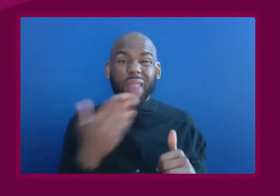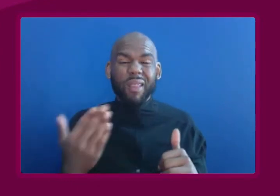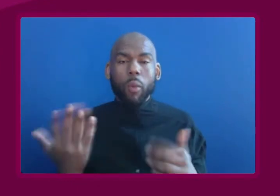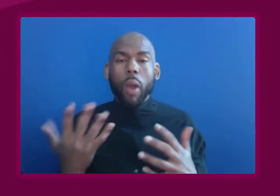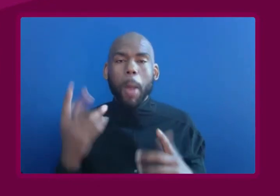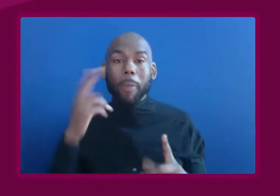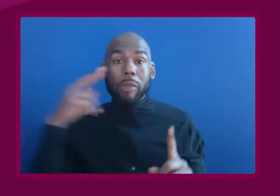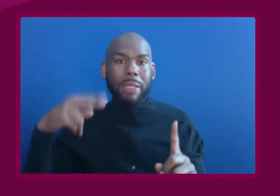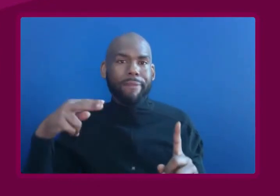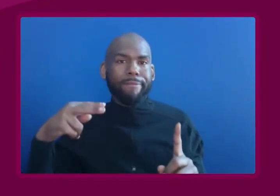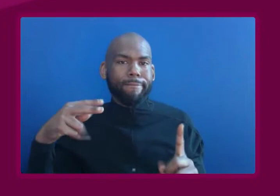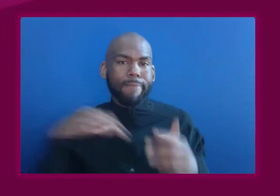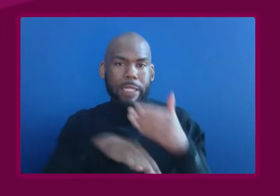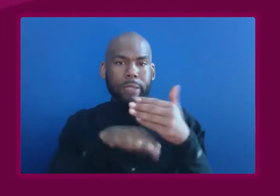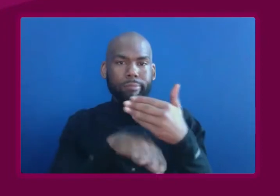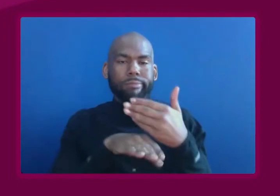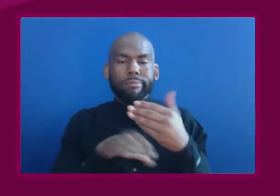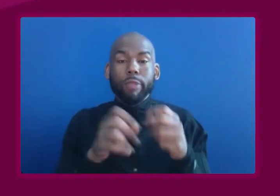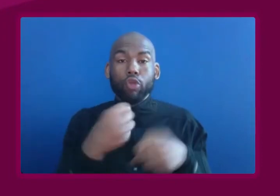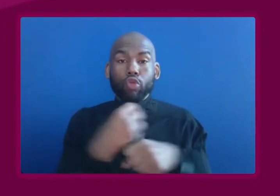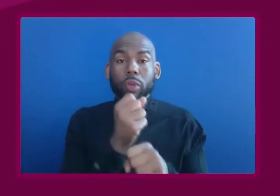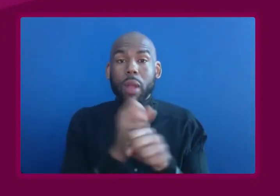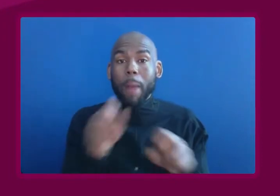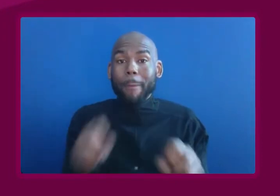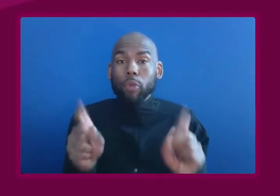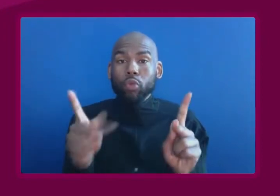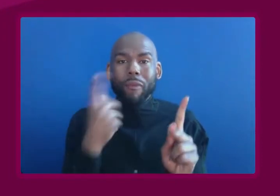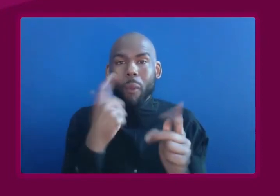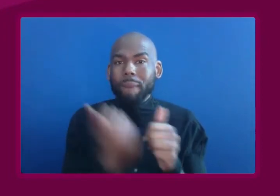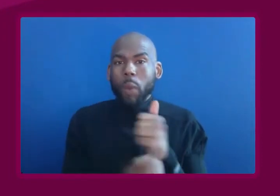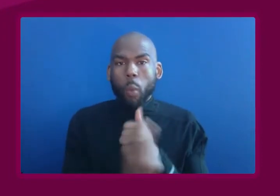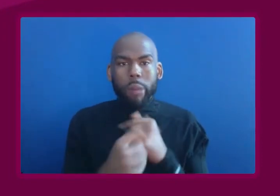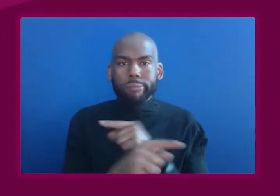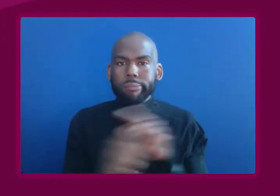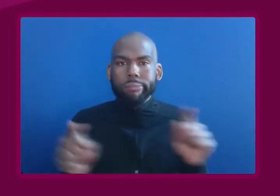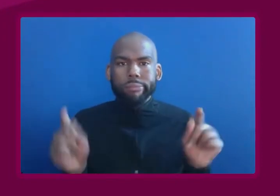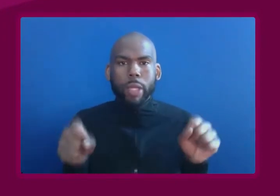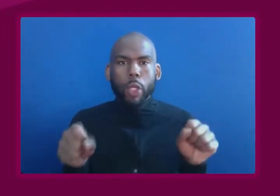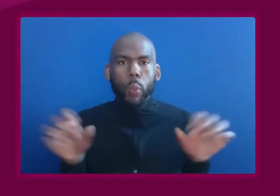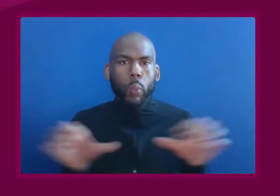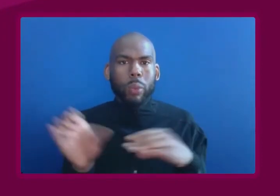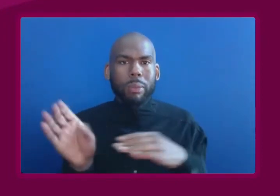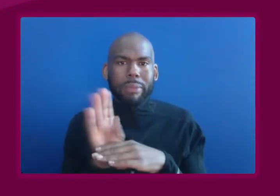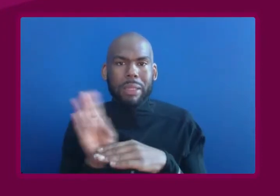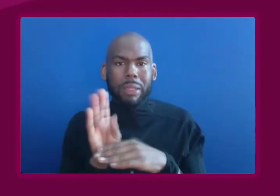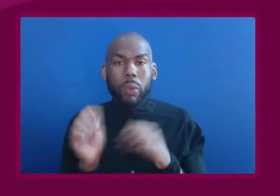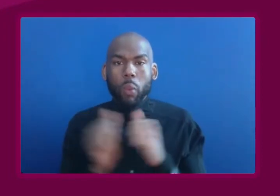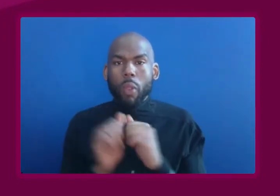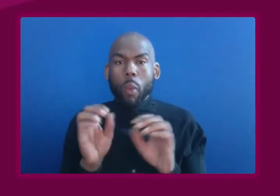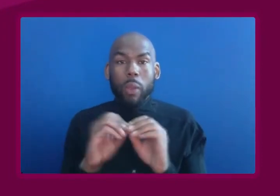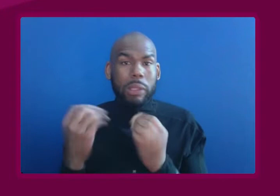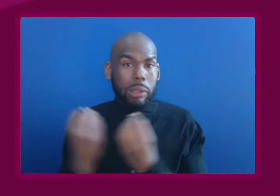Accessibility, I think, creates opportunities for everyone to do business with your organization.